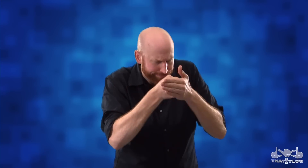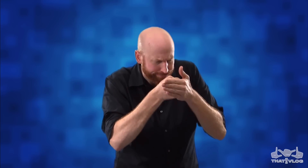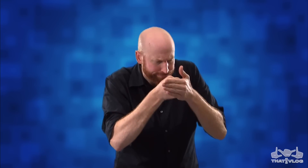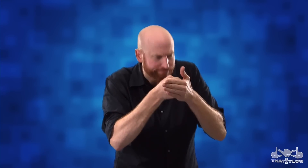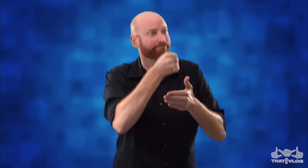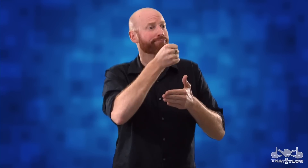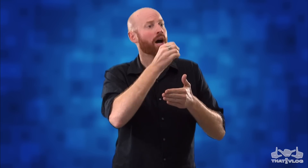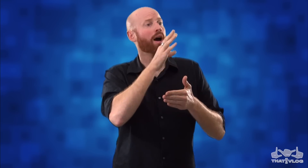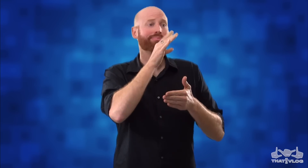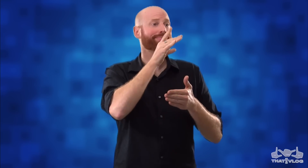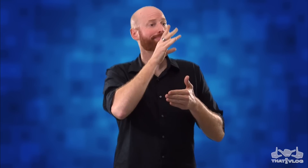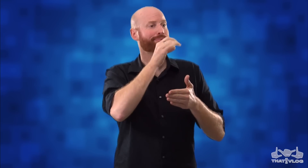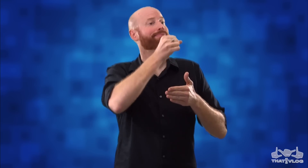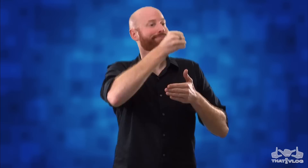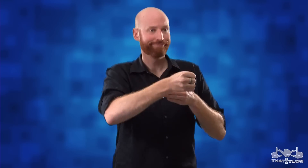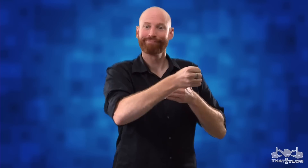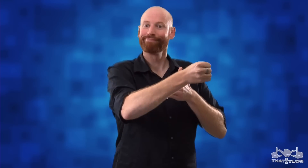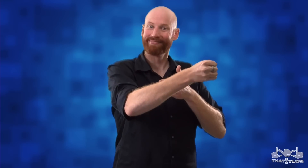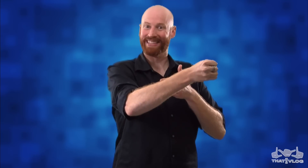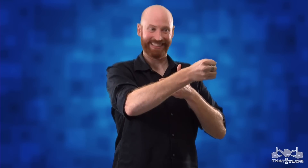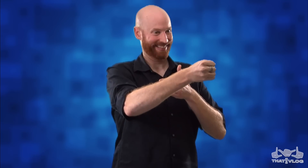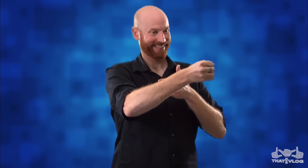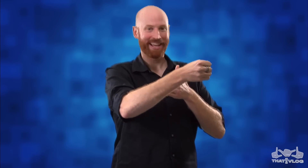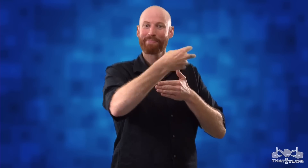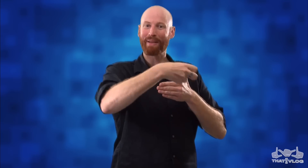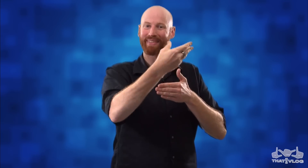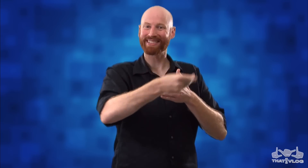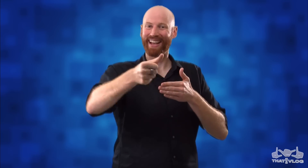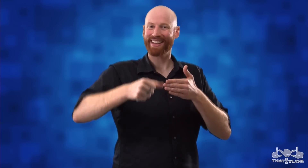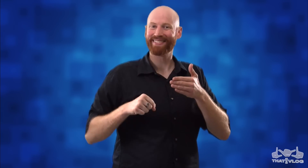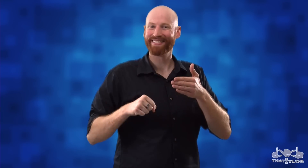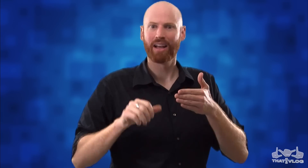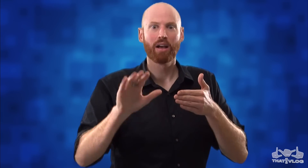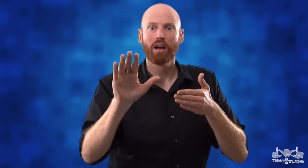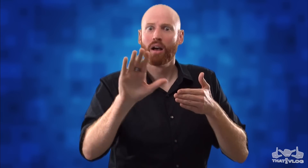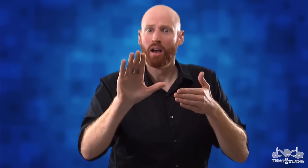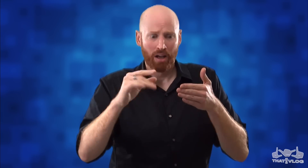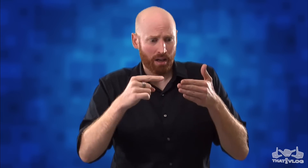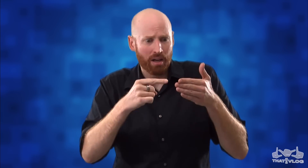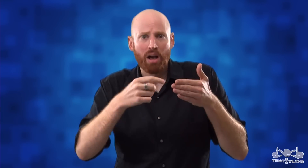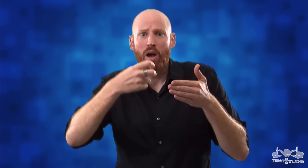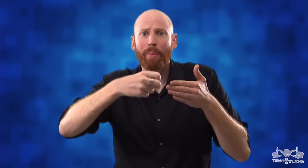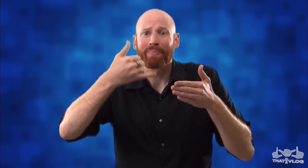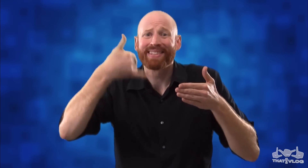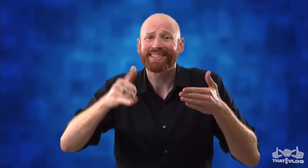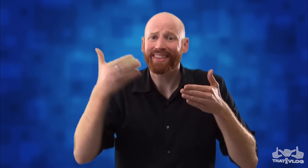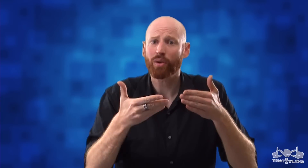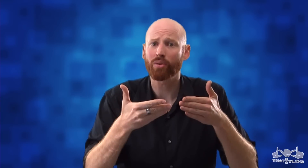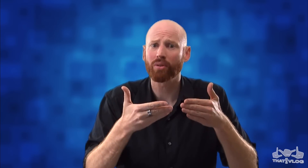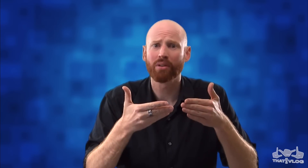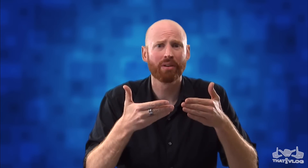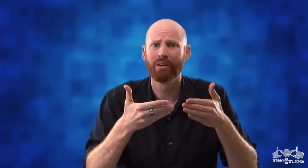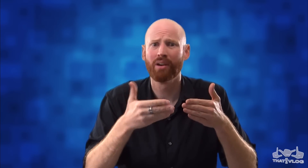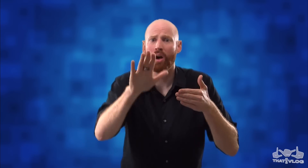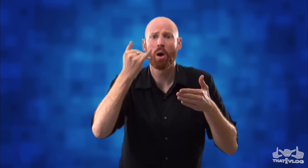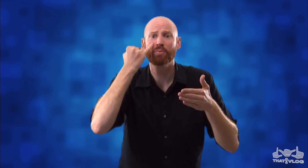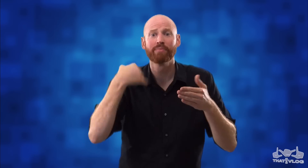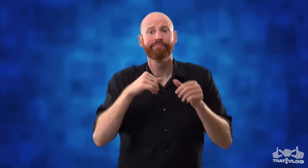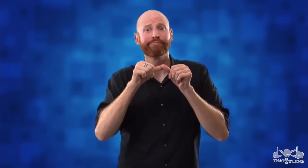I can do to help them understand is just talk, move right along and feel like the problem is solved. However, the problem is actually still there.